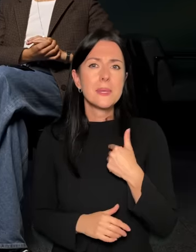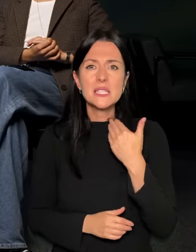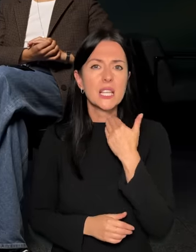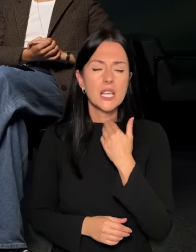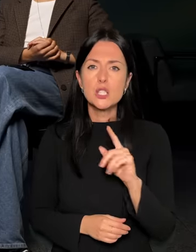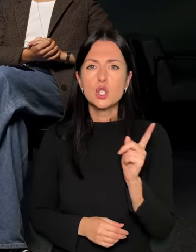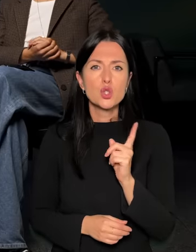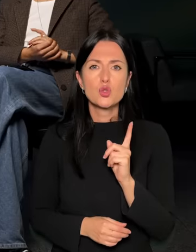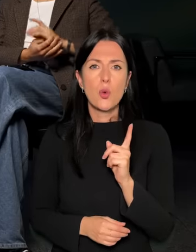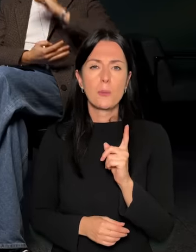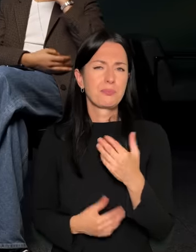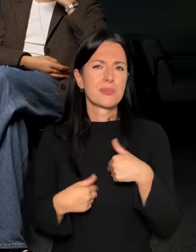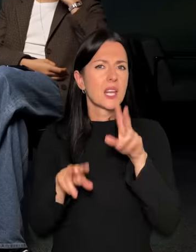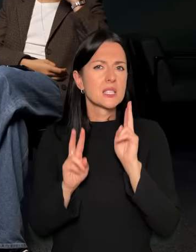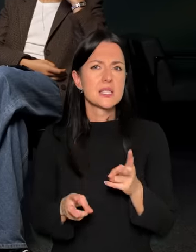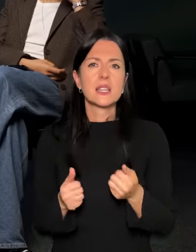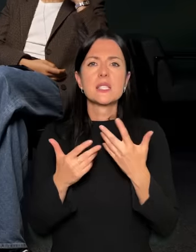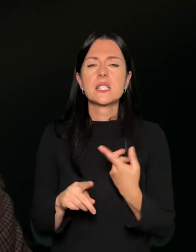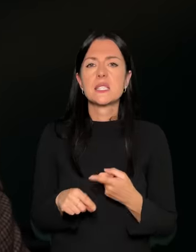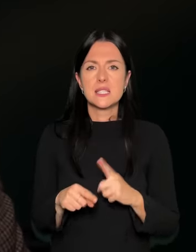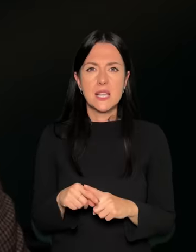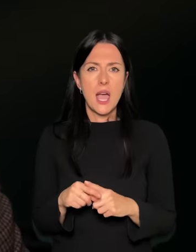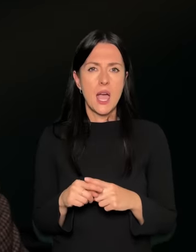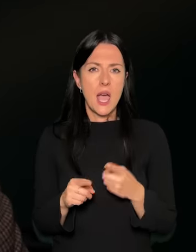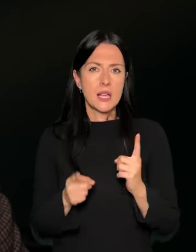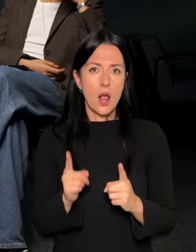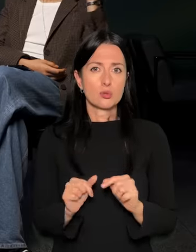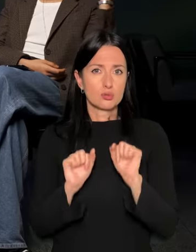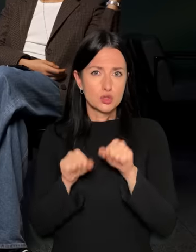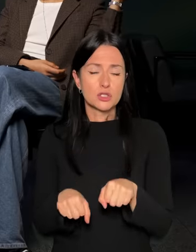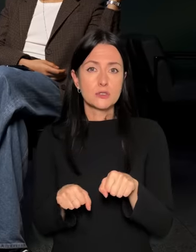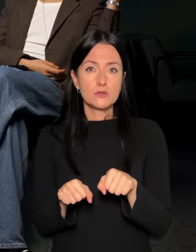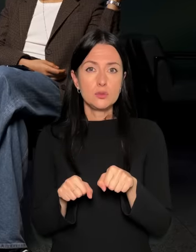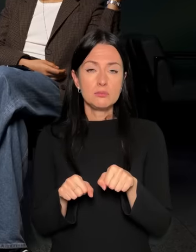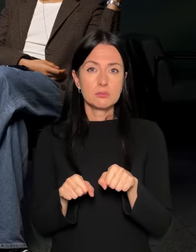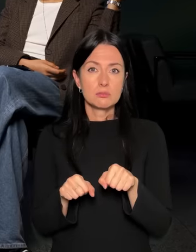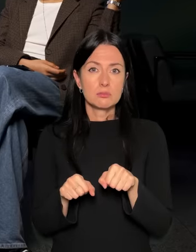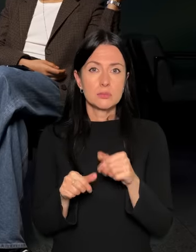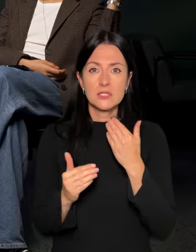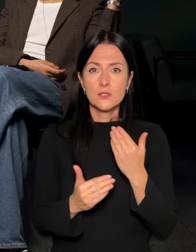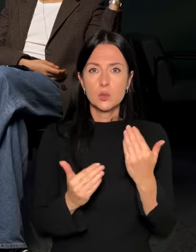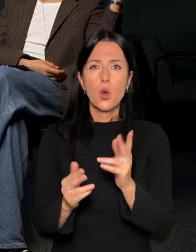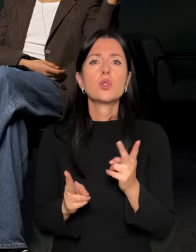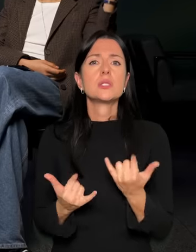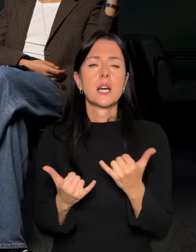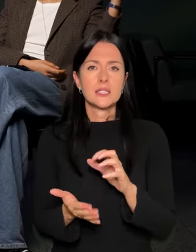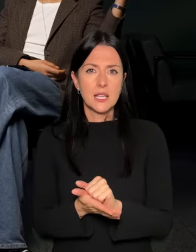I don't know how feasible that is, but I think it's possible, maybe by reaching out to... Who's currently involved in inclusivity?